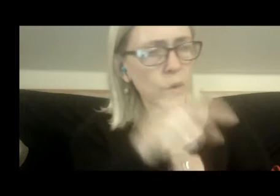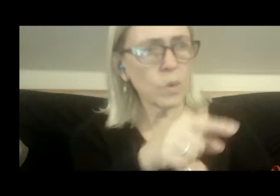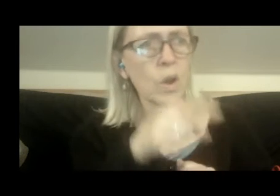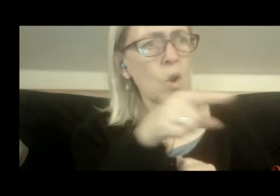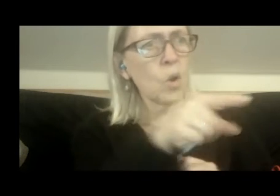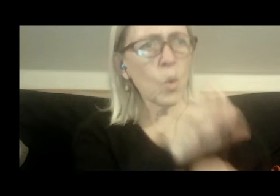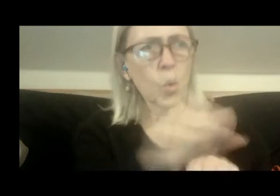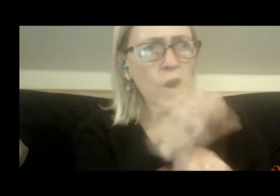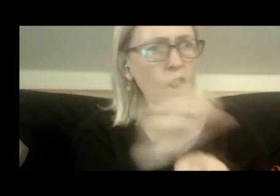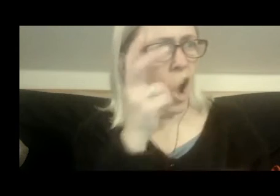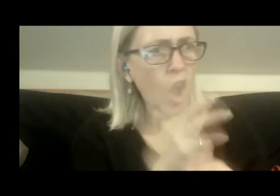thank you, thank you! Congratulations!